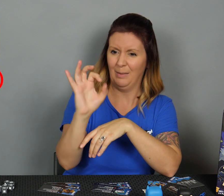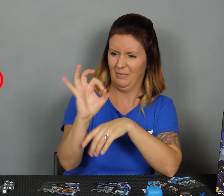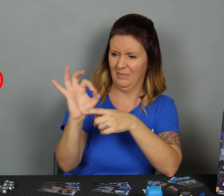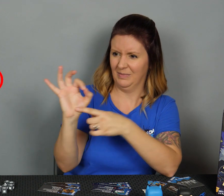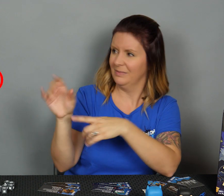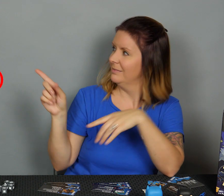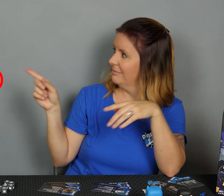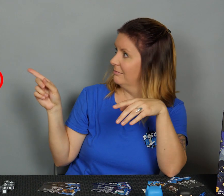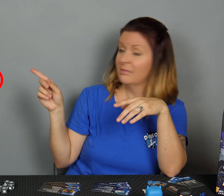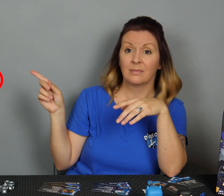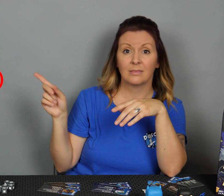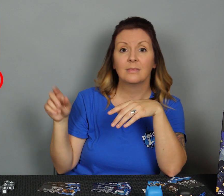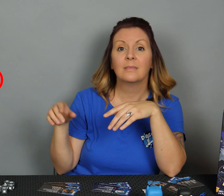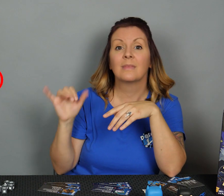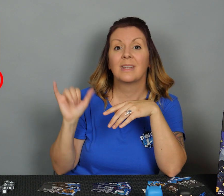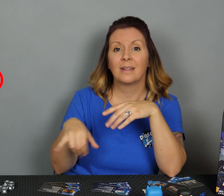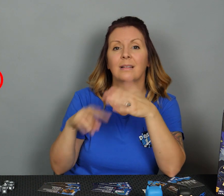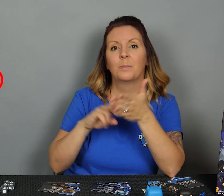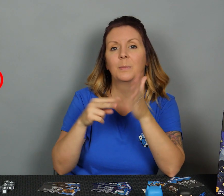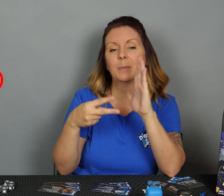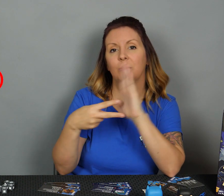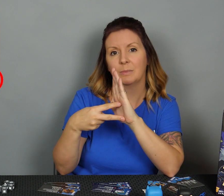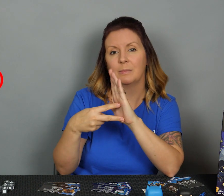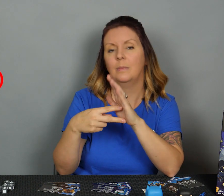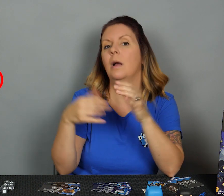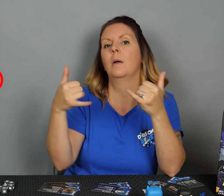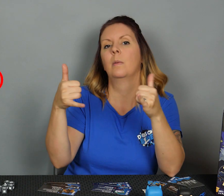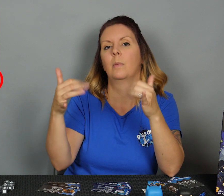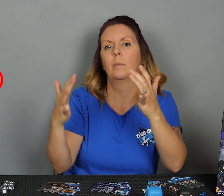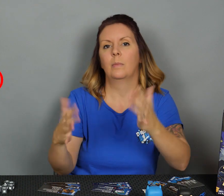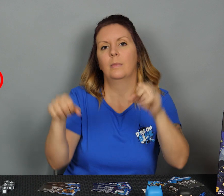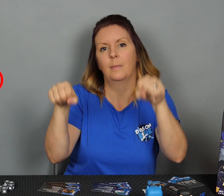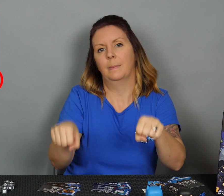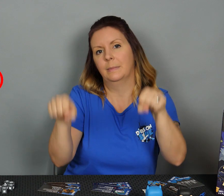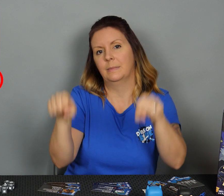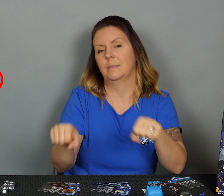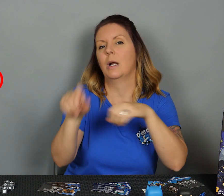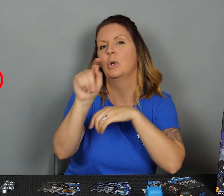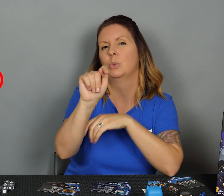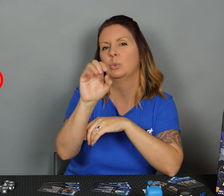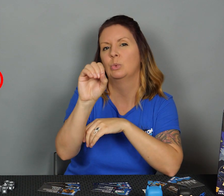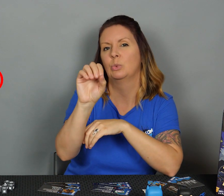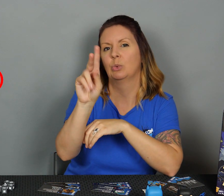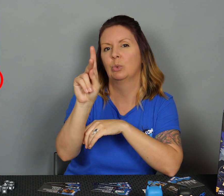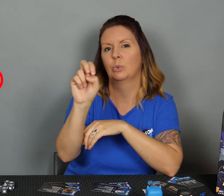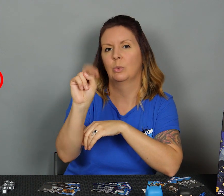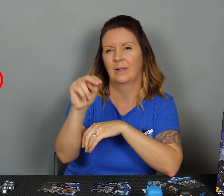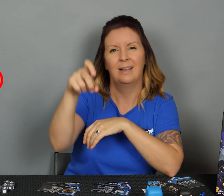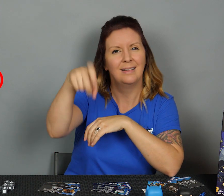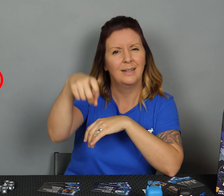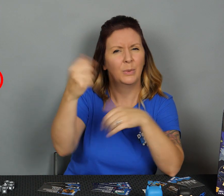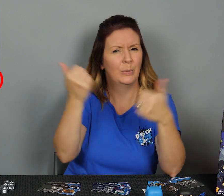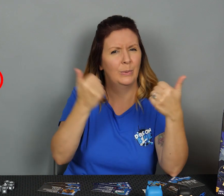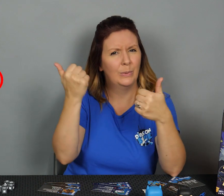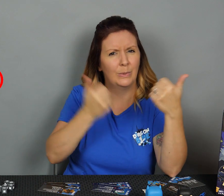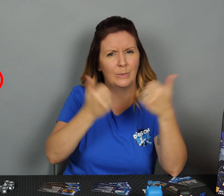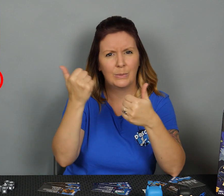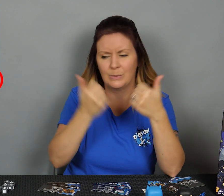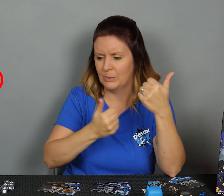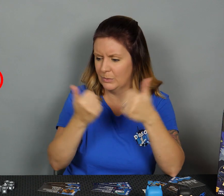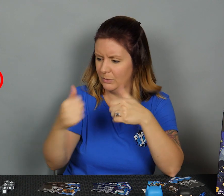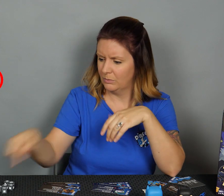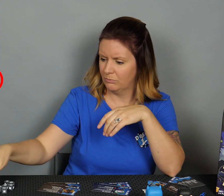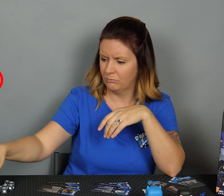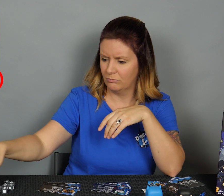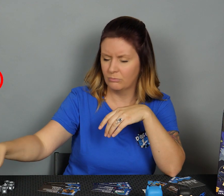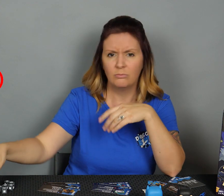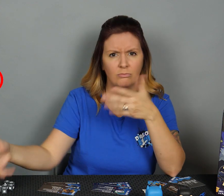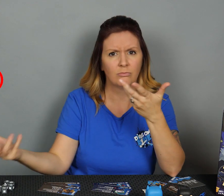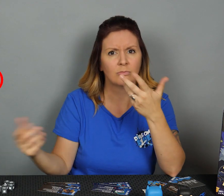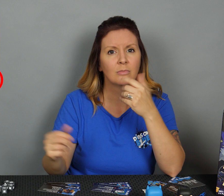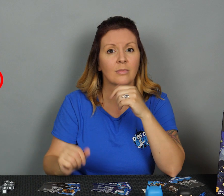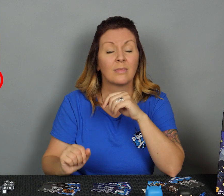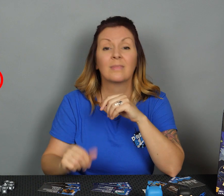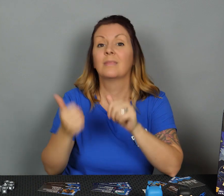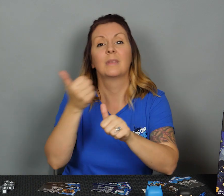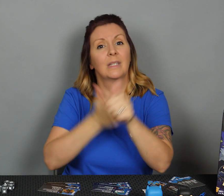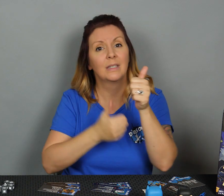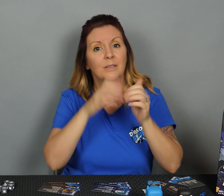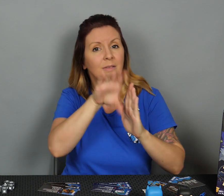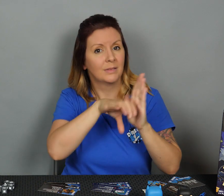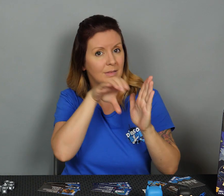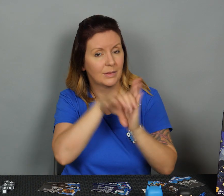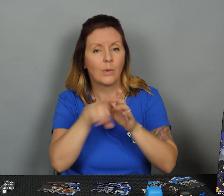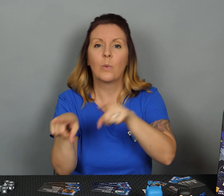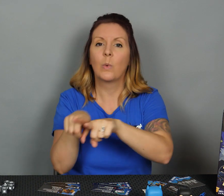Make sure you use the correct ability tokens for that character.